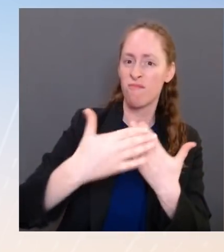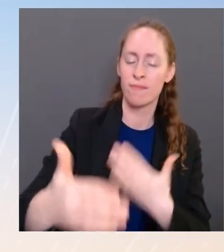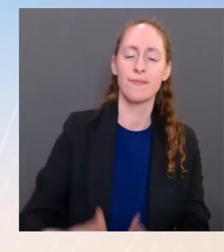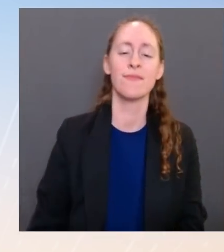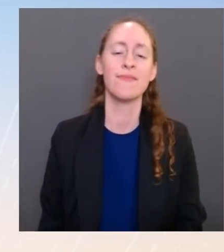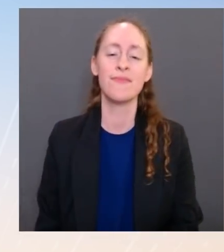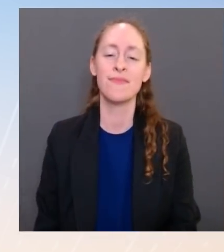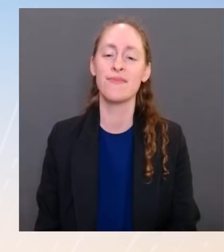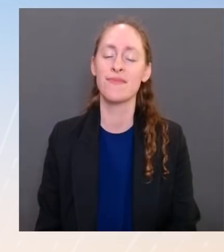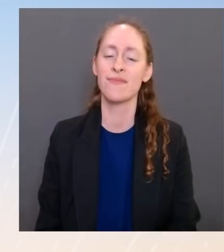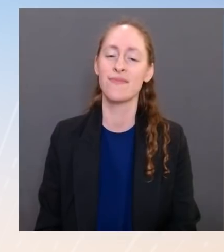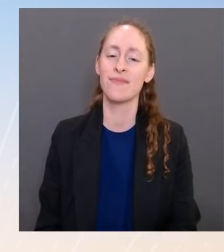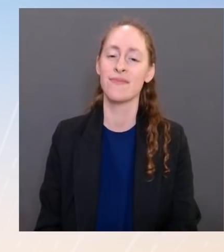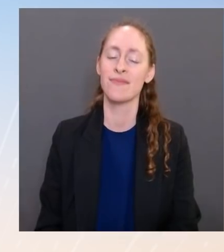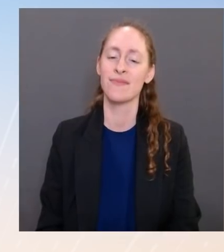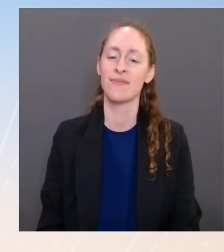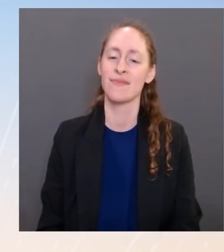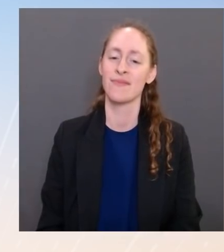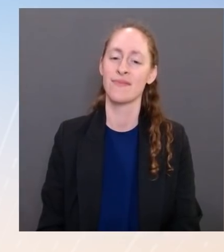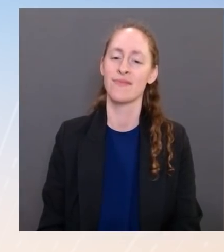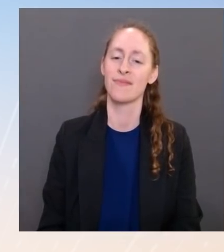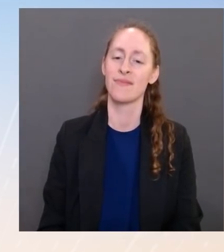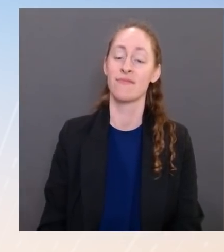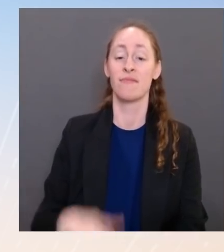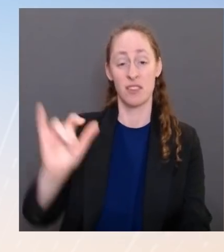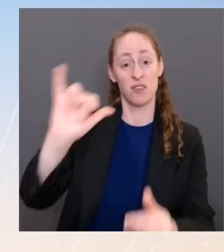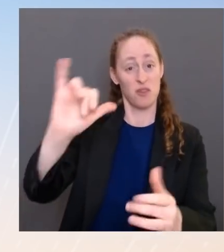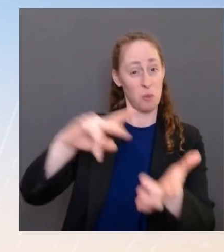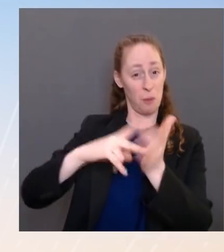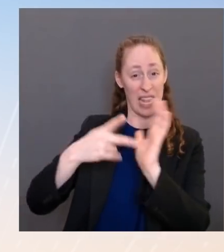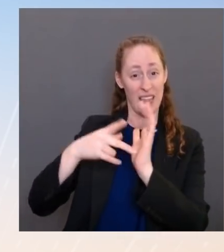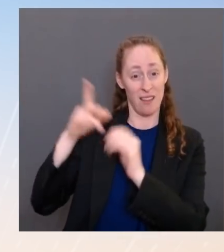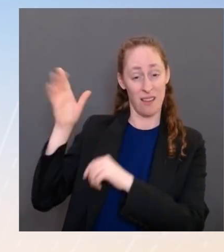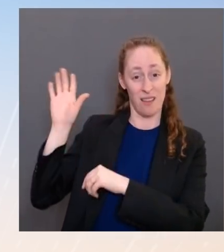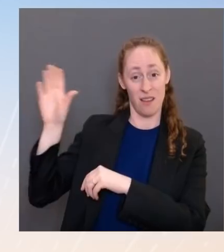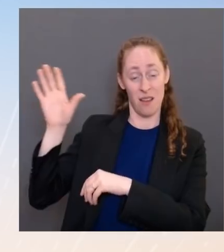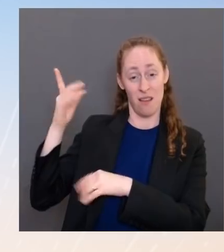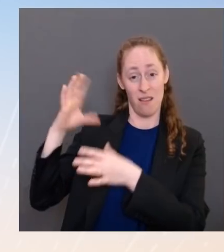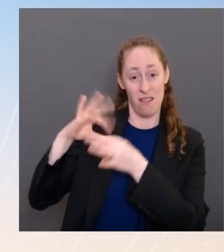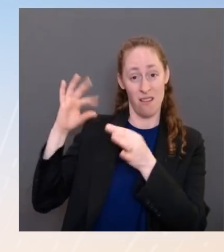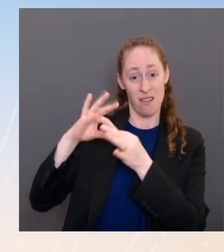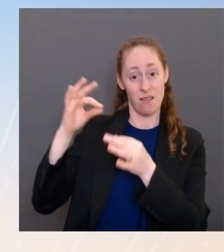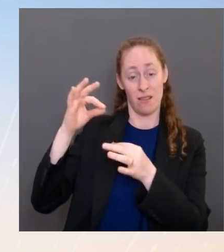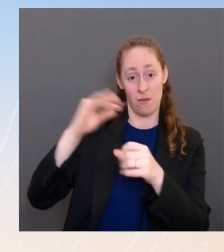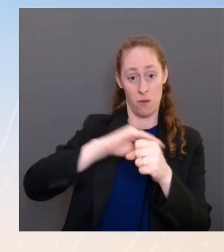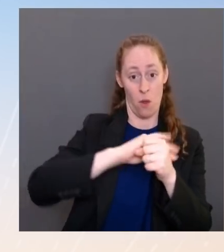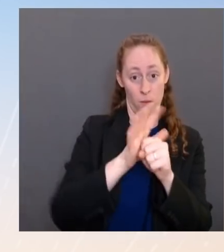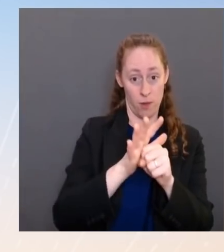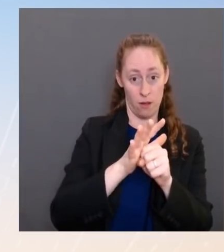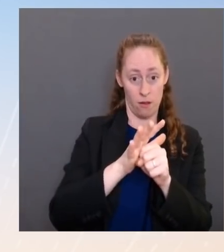and he does not believe the size of the spending mattered with regard to inflation? Ms. Psaki: Again -- no. He -- and we have --